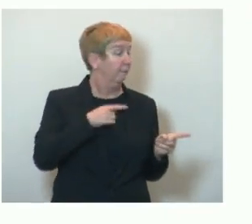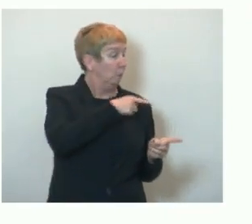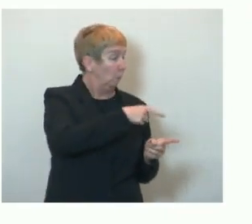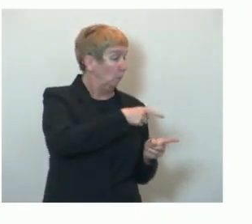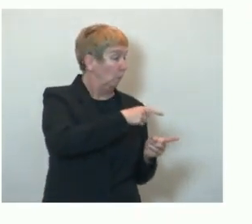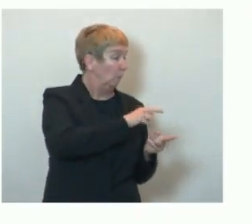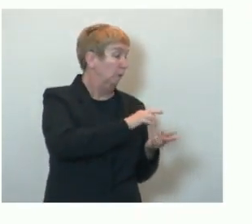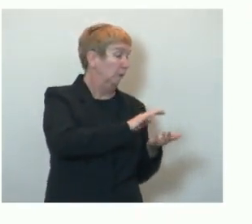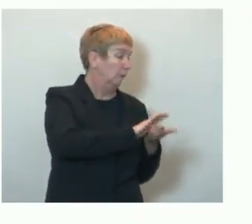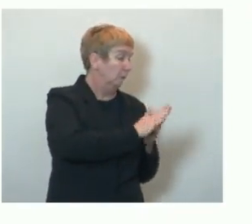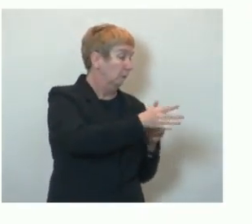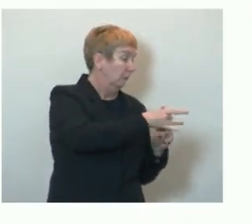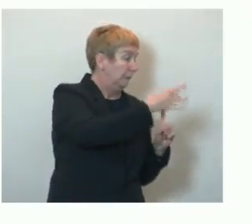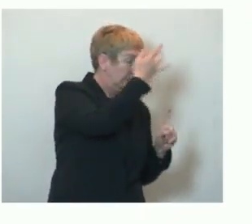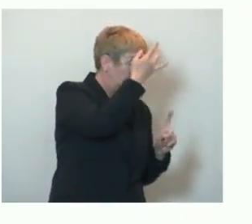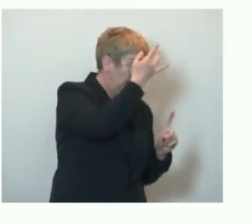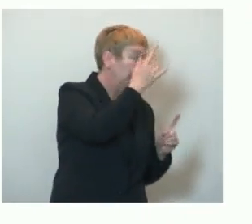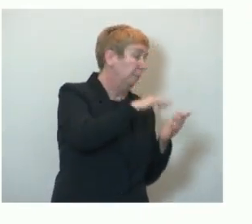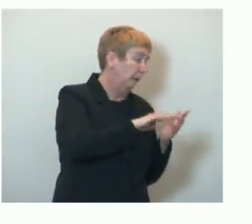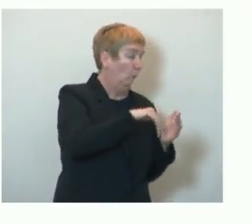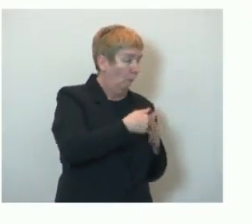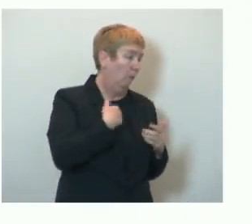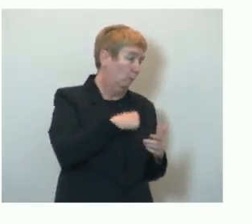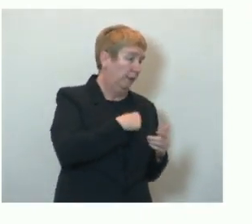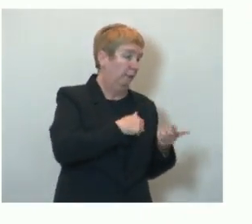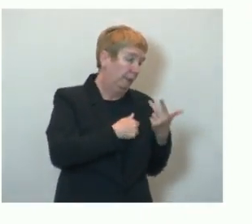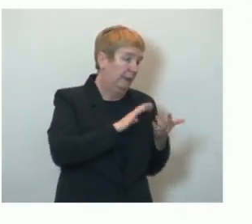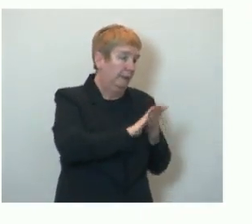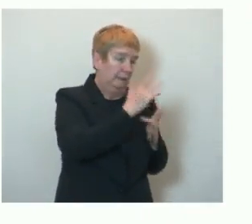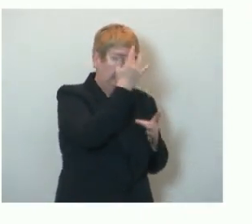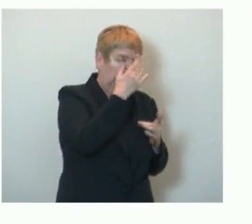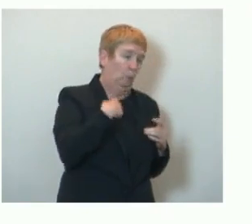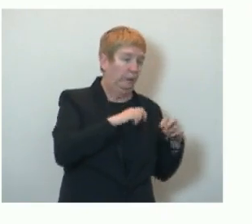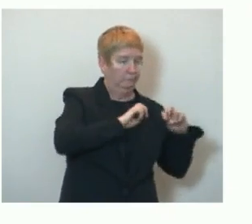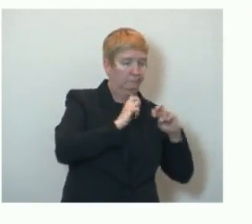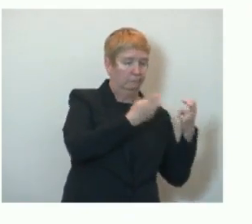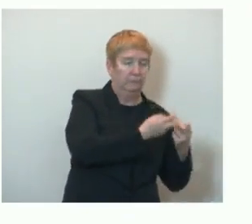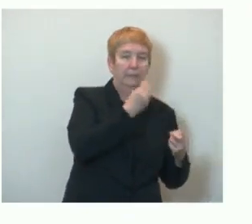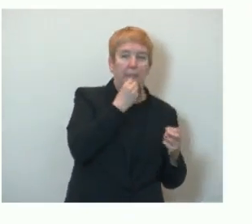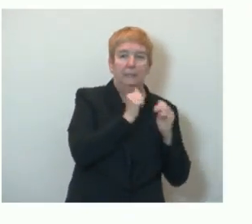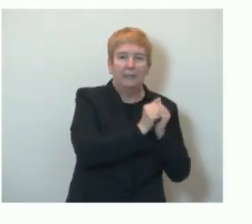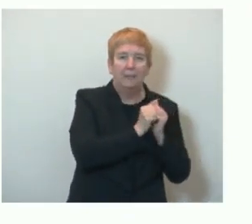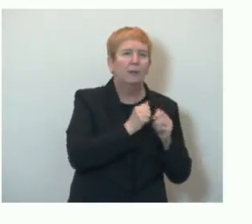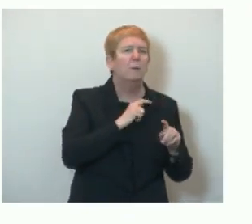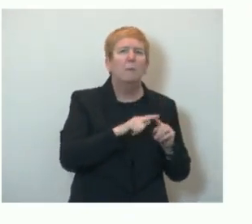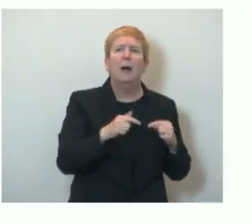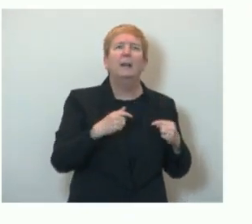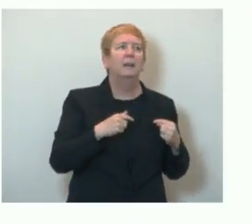CONFINED TO YOUR HOME. I MEAN AT HOME I HAVE TWO OTHER PEOPLE THERE IF ONE OF US GETS THE COVID WILL PROBABLY ALL GET IT.